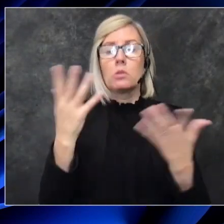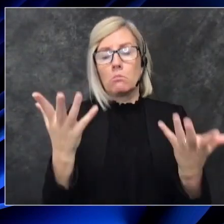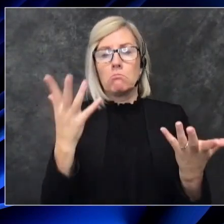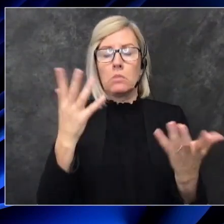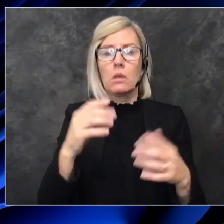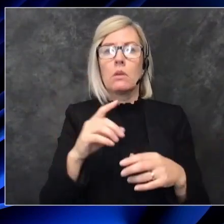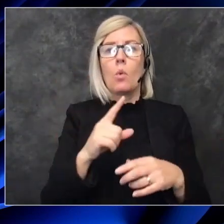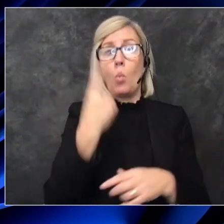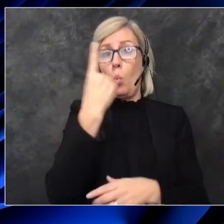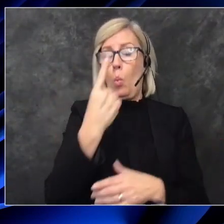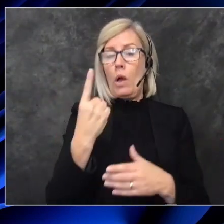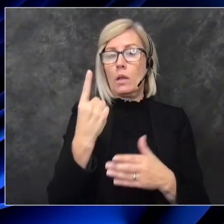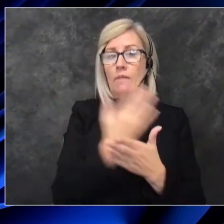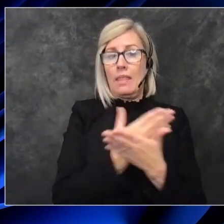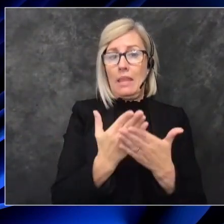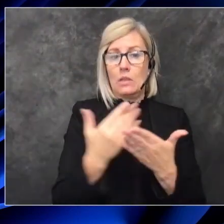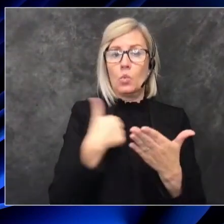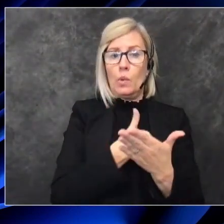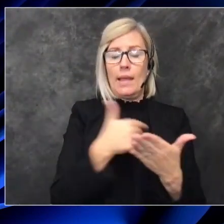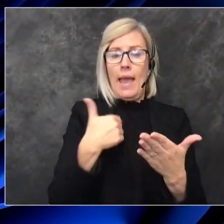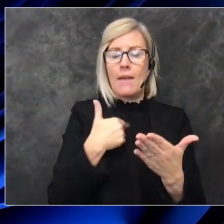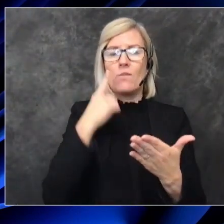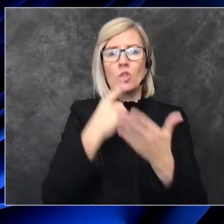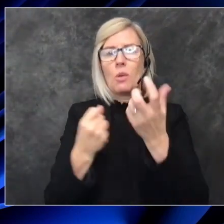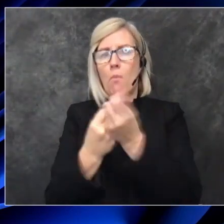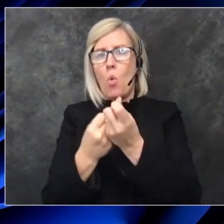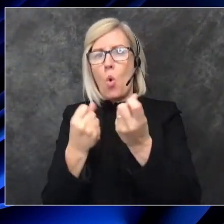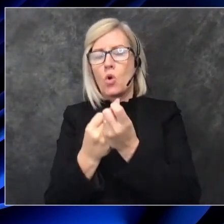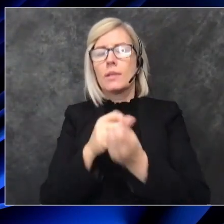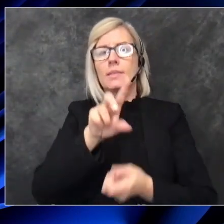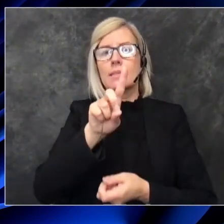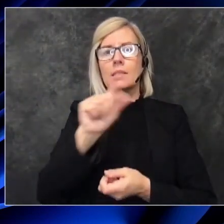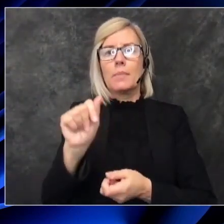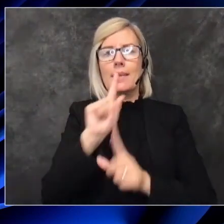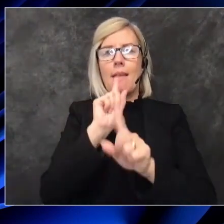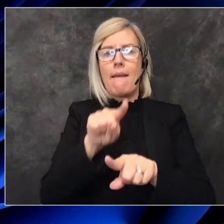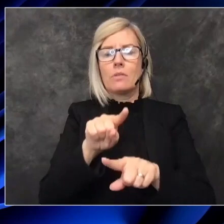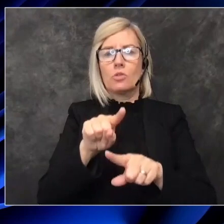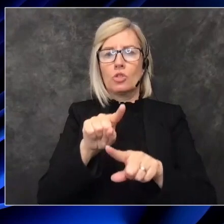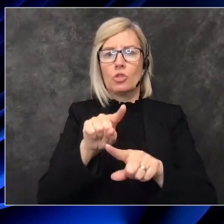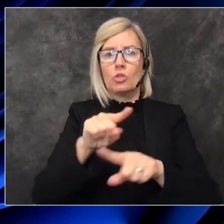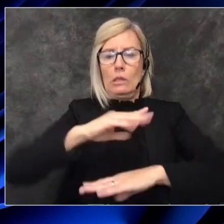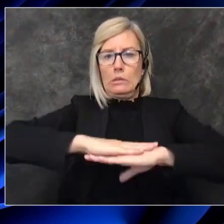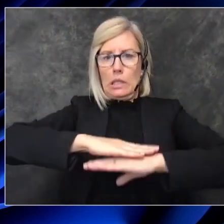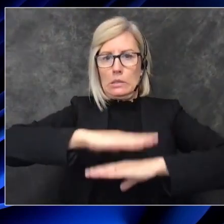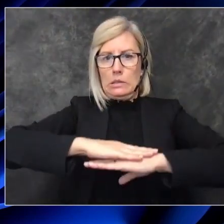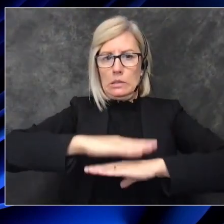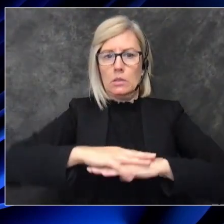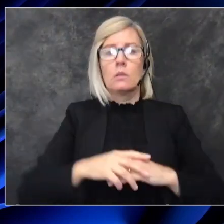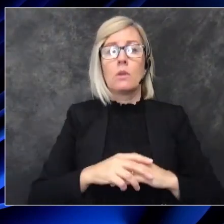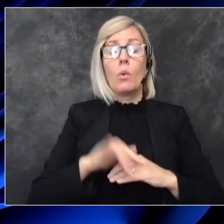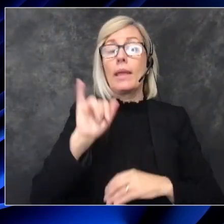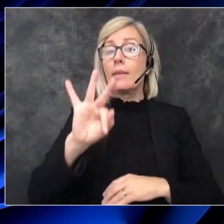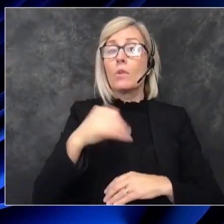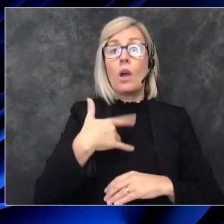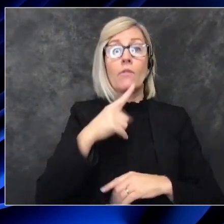available for support like that is the disability answer desk. And so if you've got questions on your specific system and what you